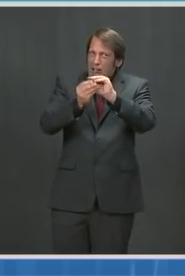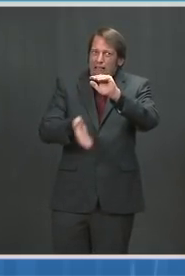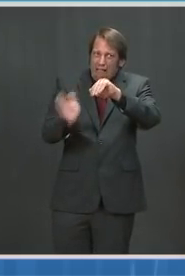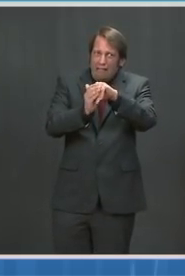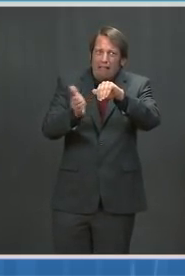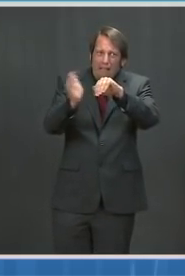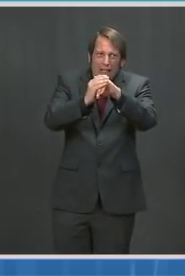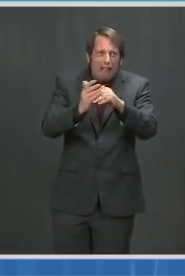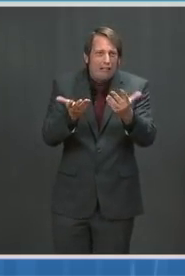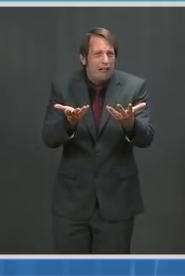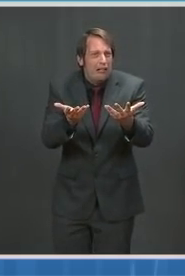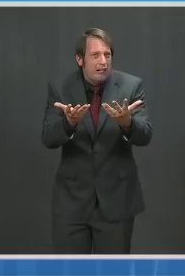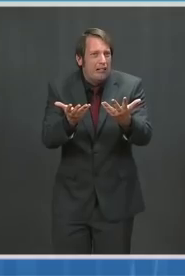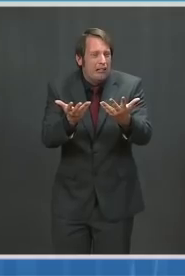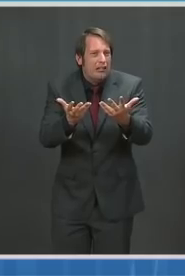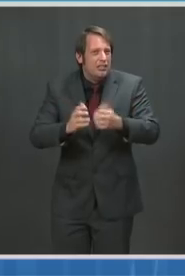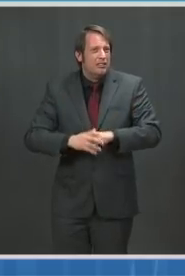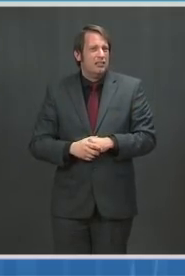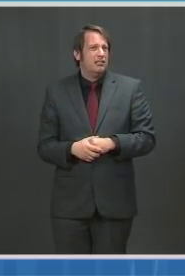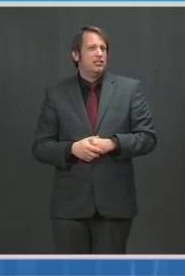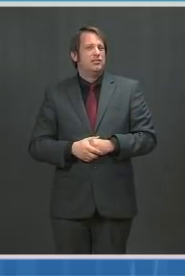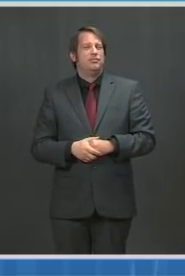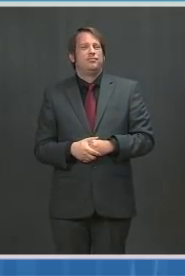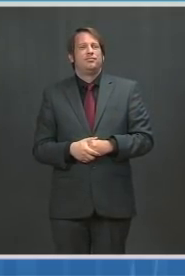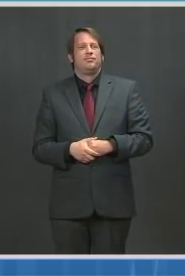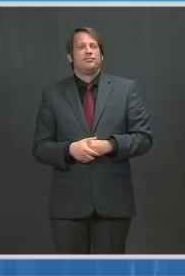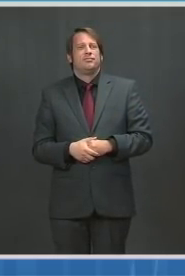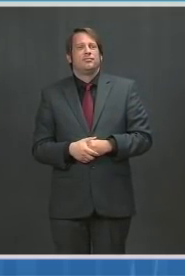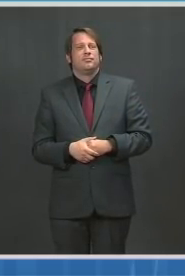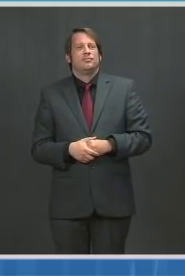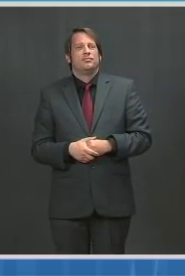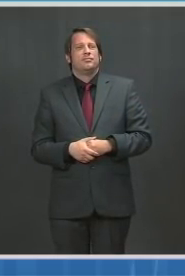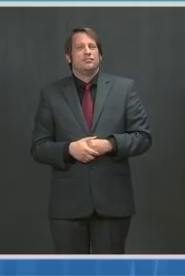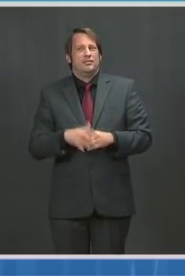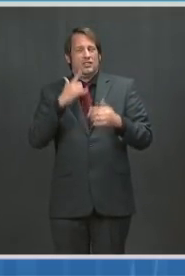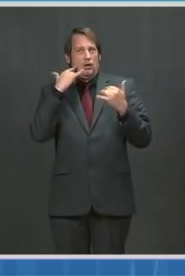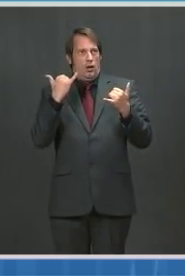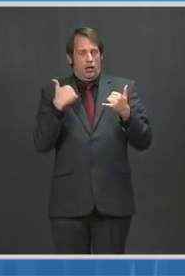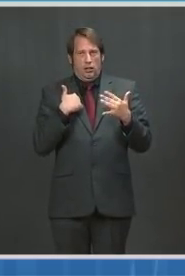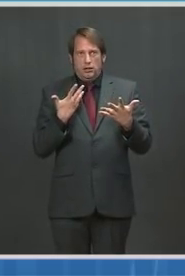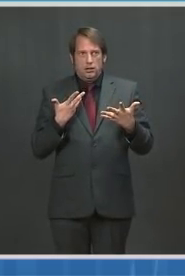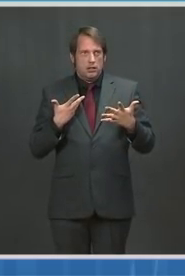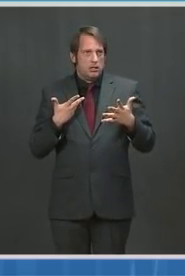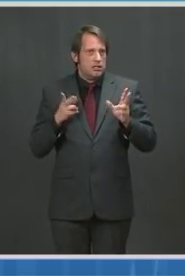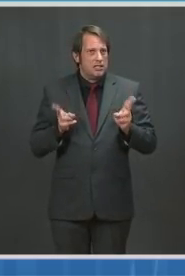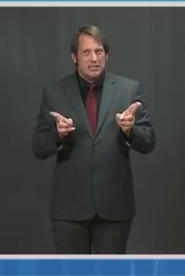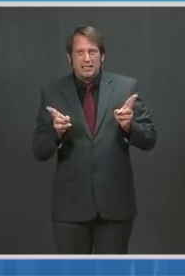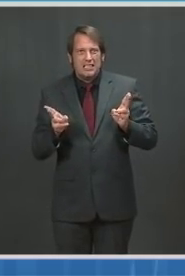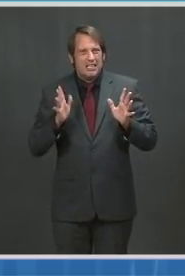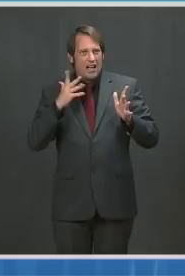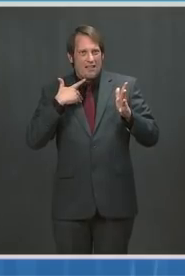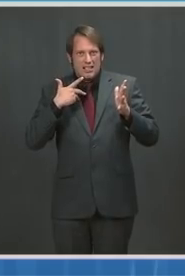you know, we're in this race and feels like we're close but we're falling behind. So I'm just wondering if there should be more aggressive guidance